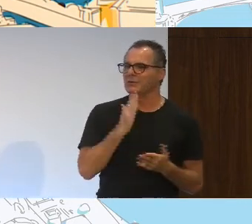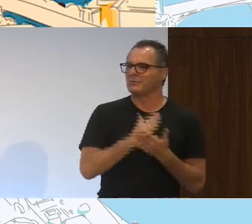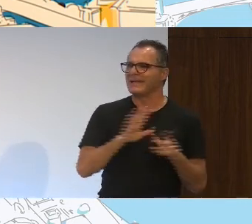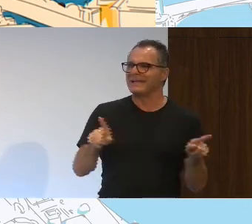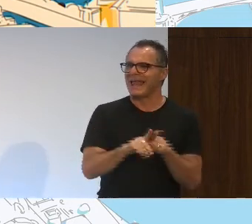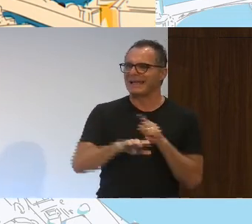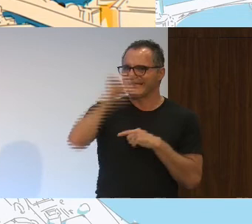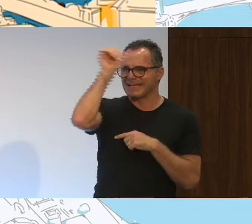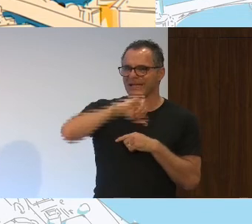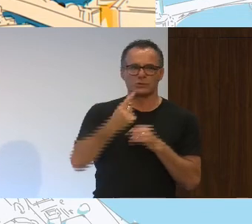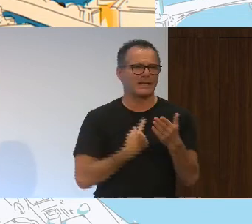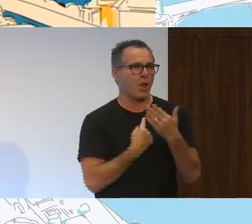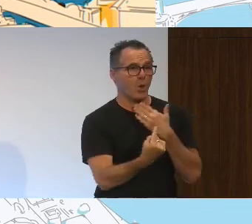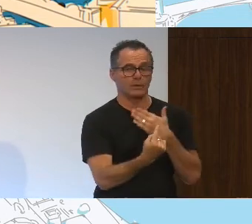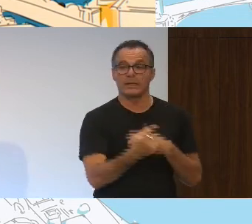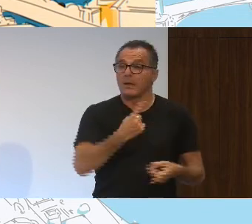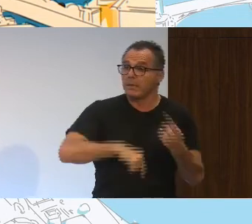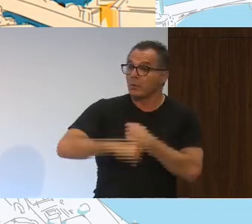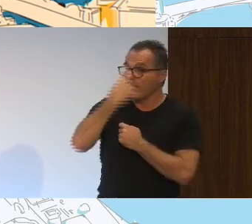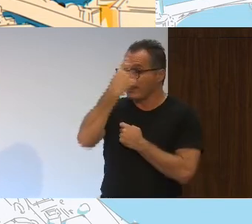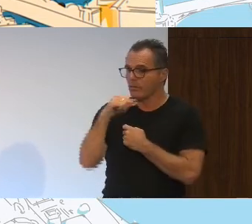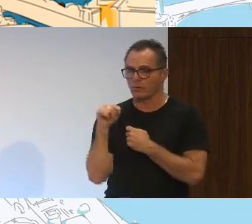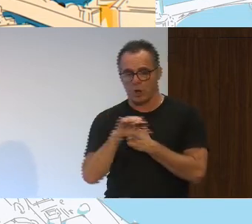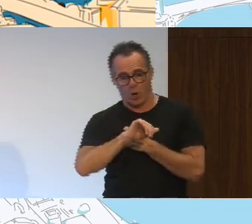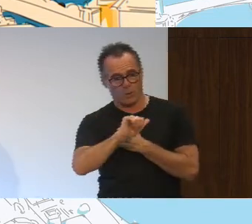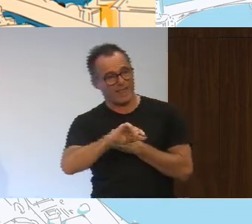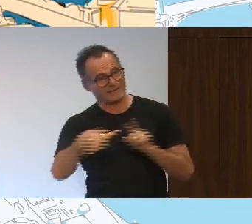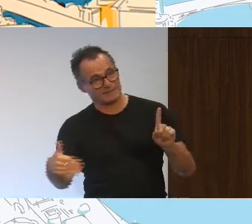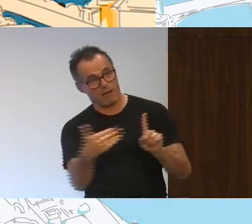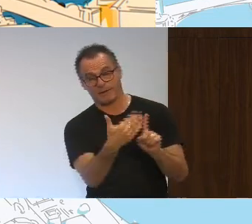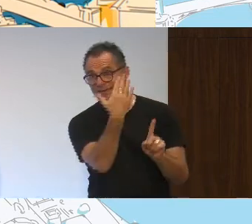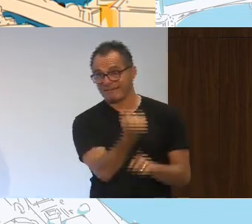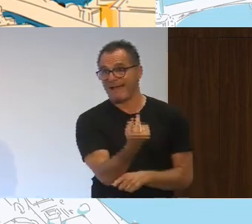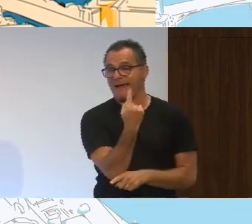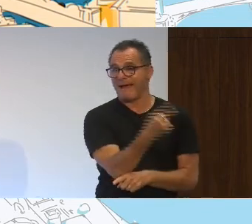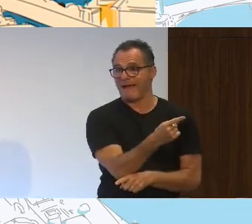But we thought that that this was a target and it's a big advantage.